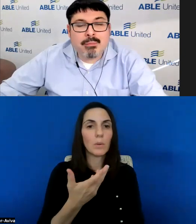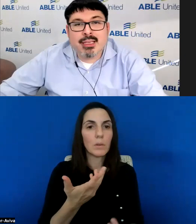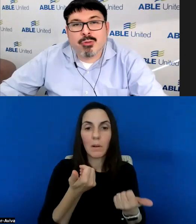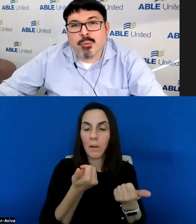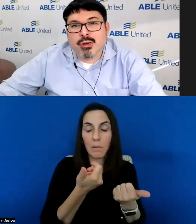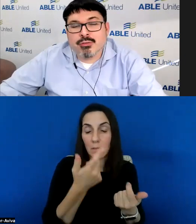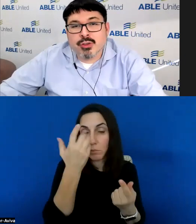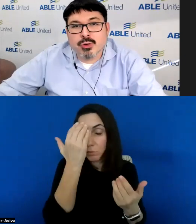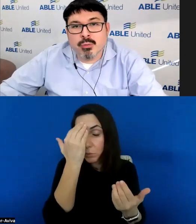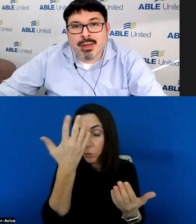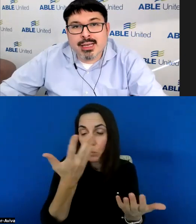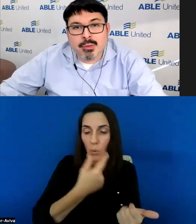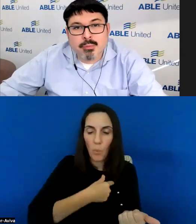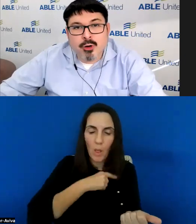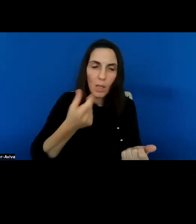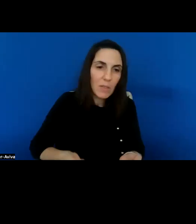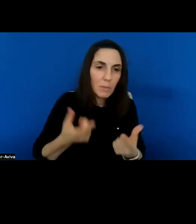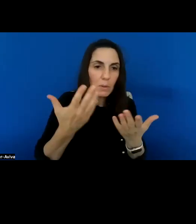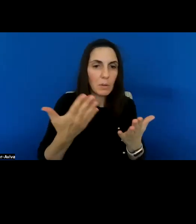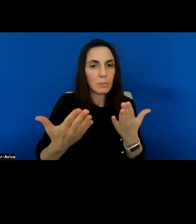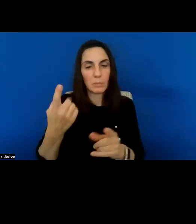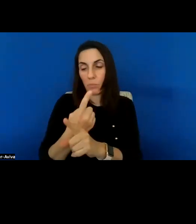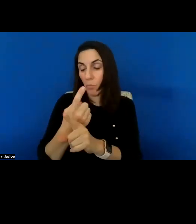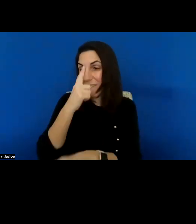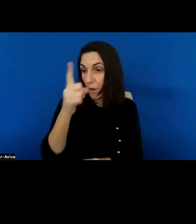what may be appropriate for you may not be appropriate for somebody else.